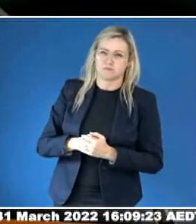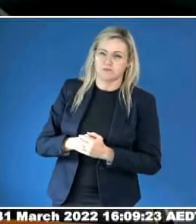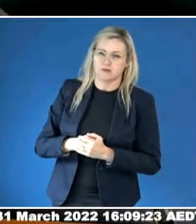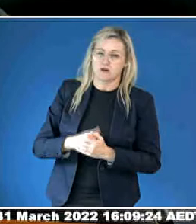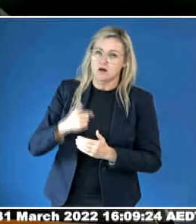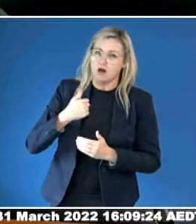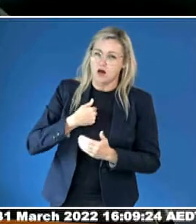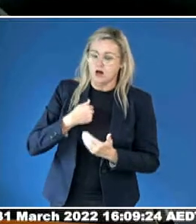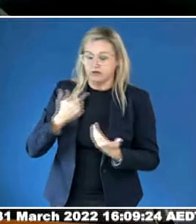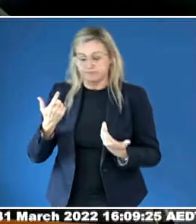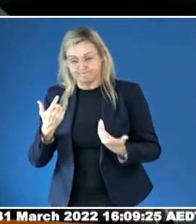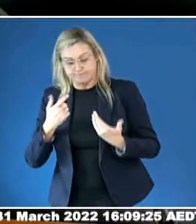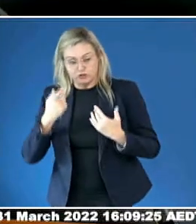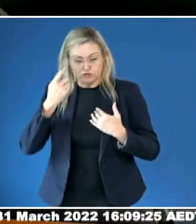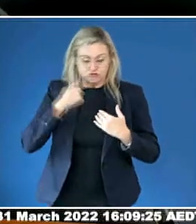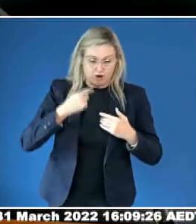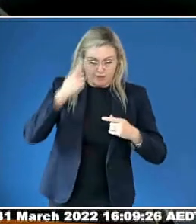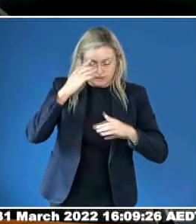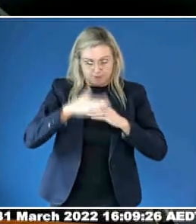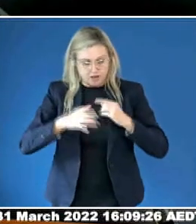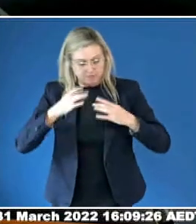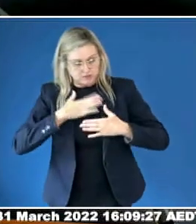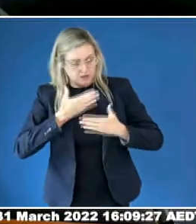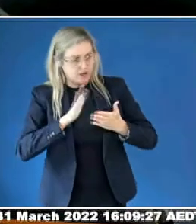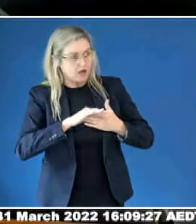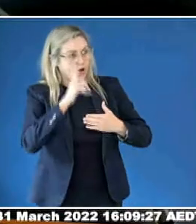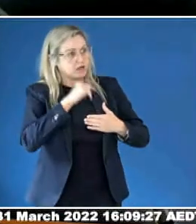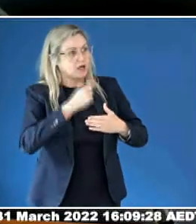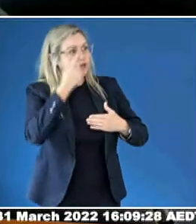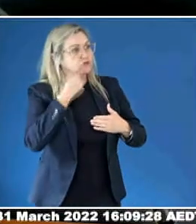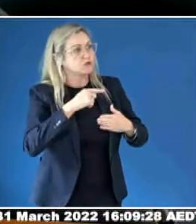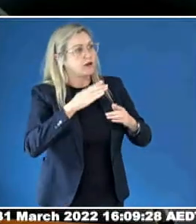I bounce between perfectionistic overachieving to not being able to achieve the most basic of life skills.